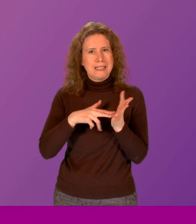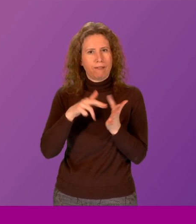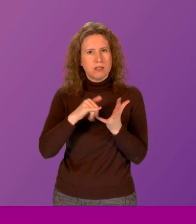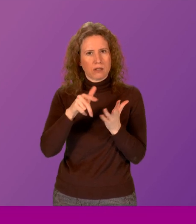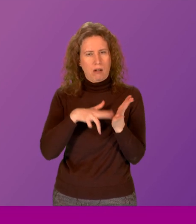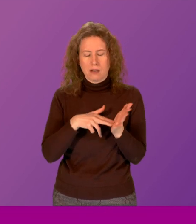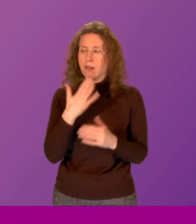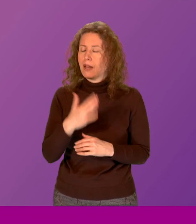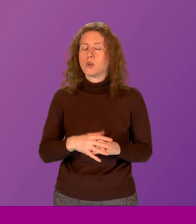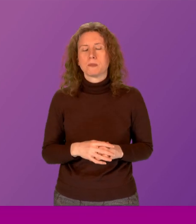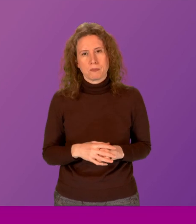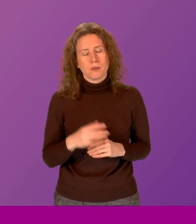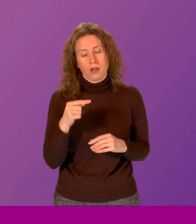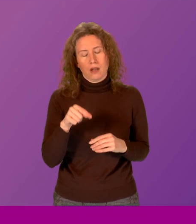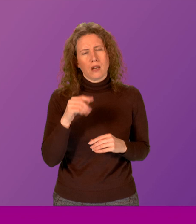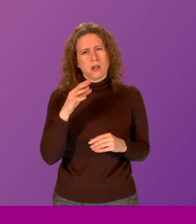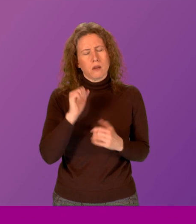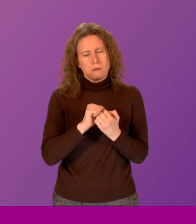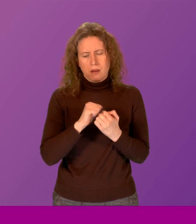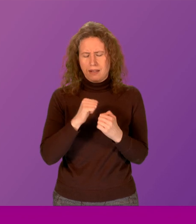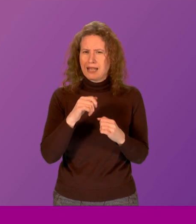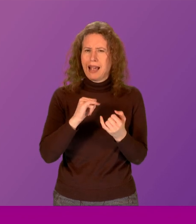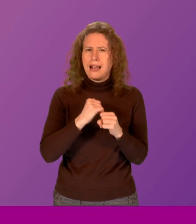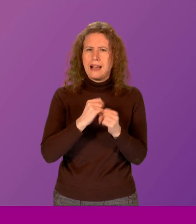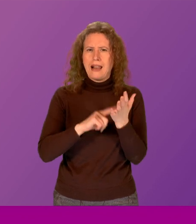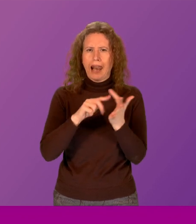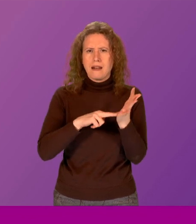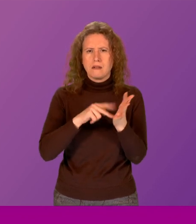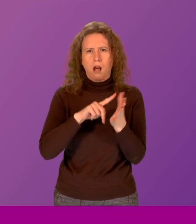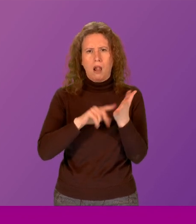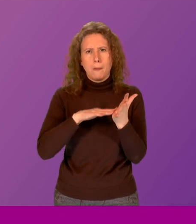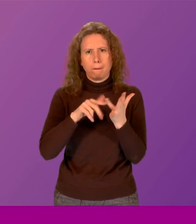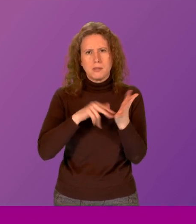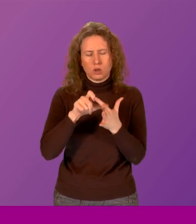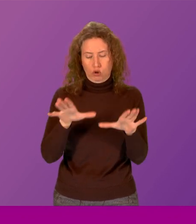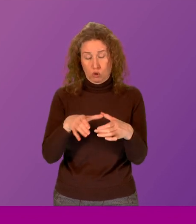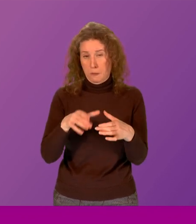The First Minister may be aware that Glenalmond Group Ltd went into administration earlier this